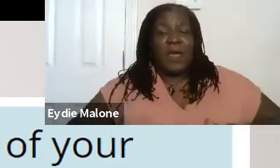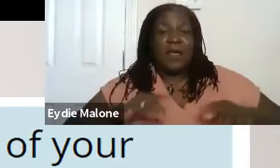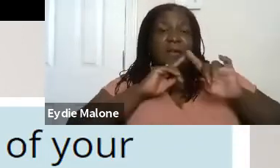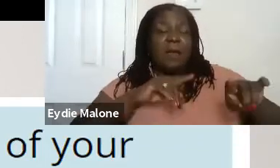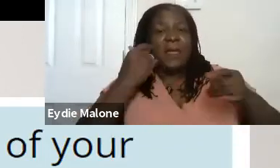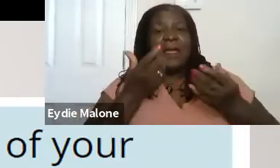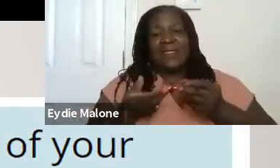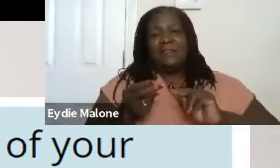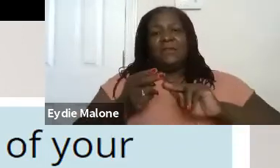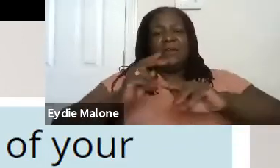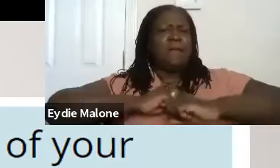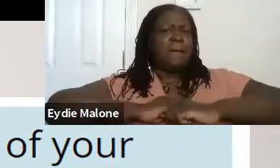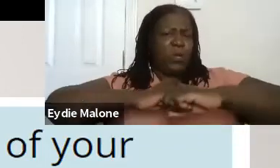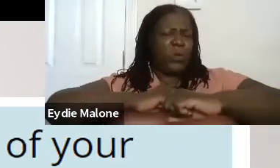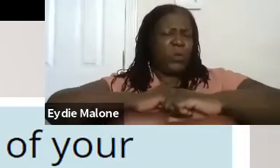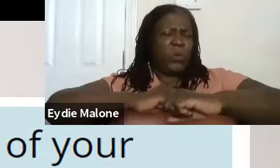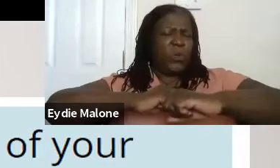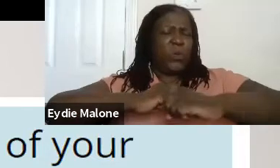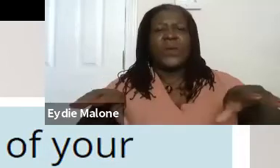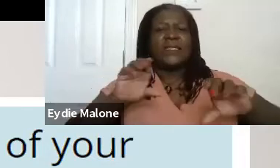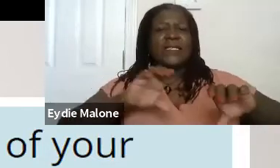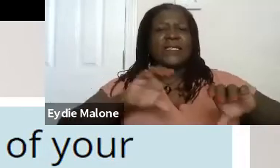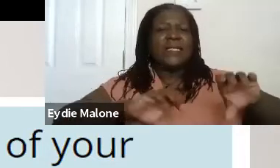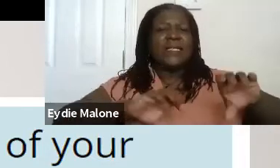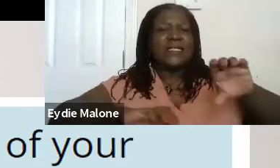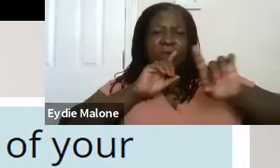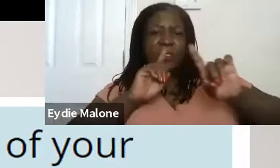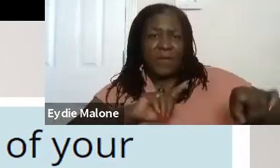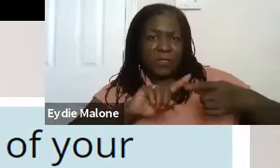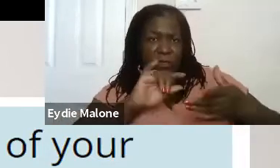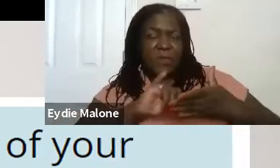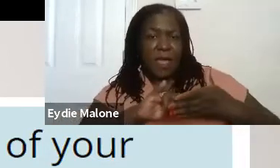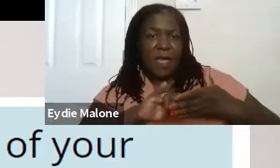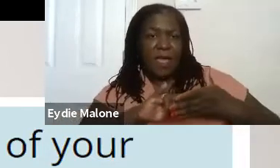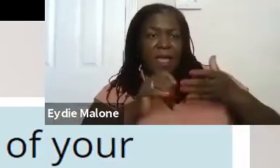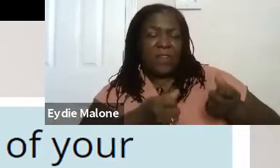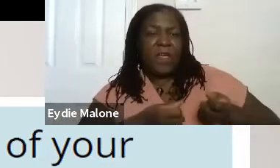response and it releases chemicals in response to that that cause these symptoms. So you